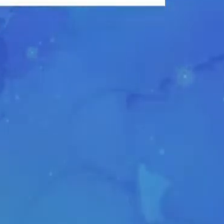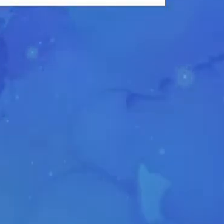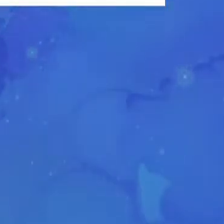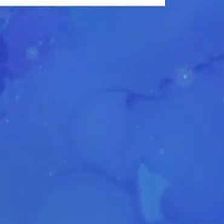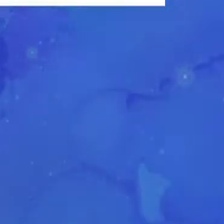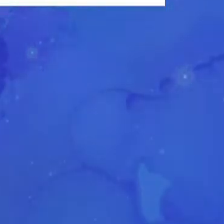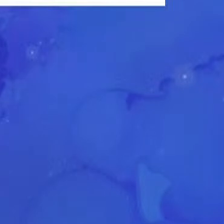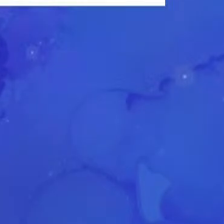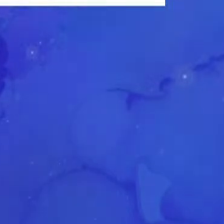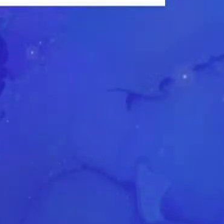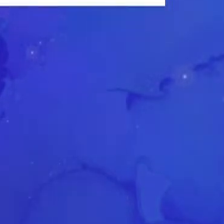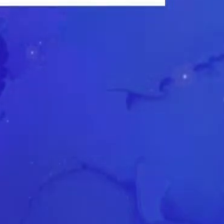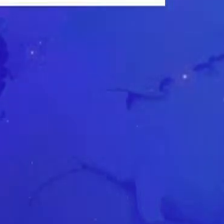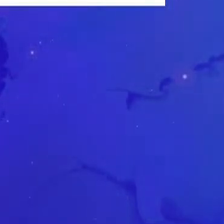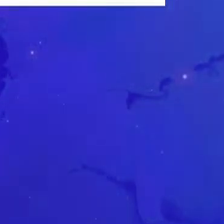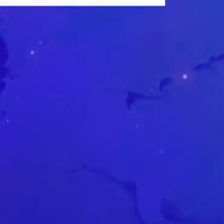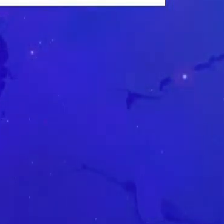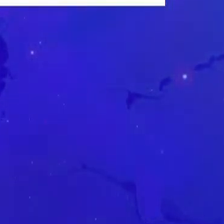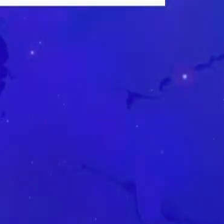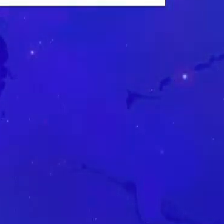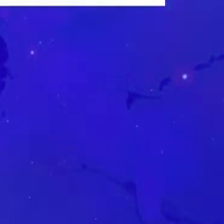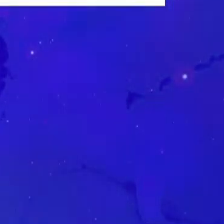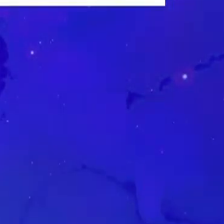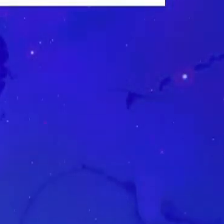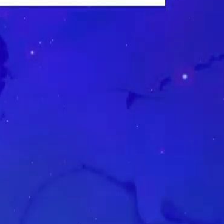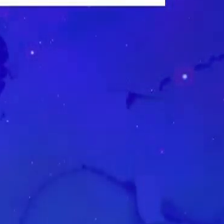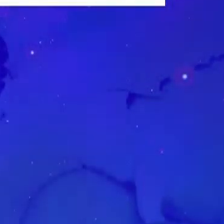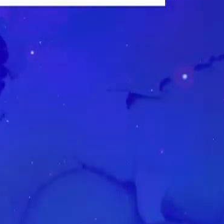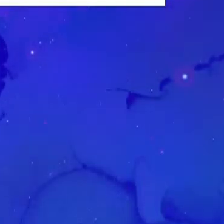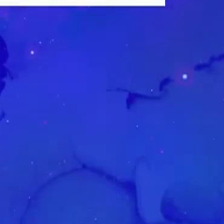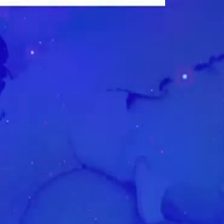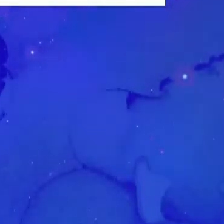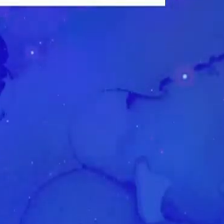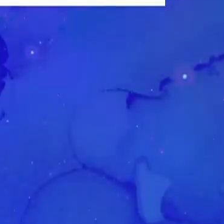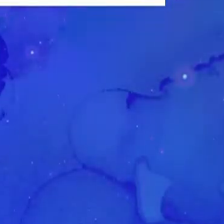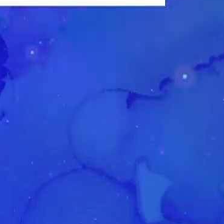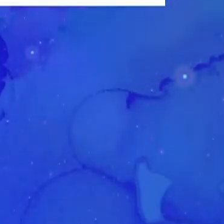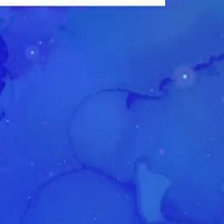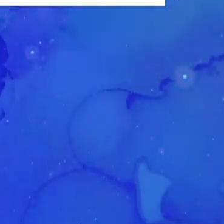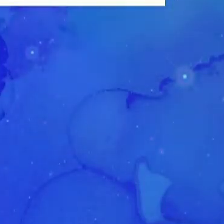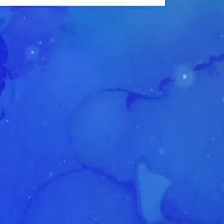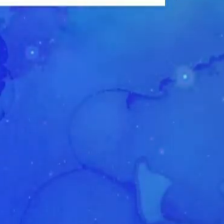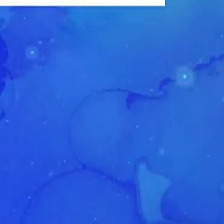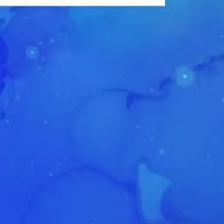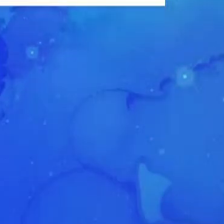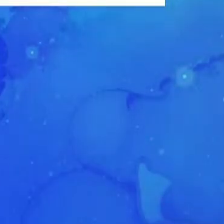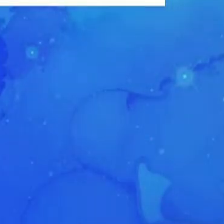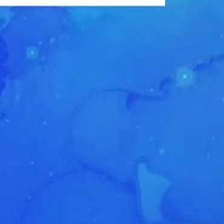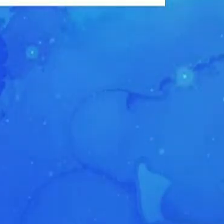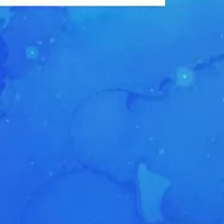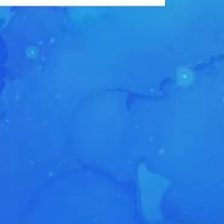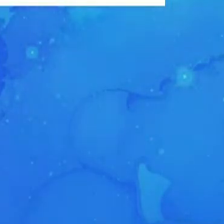carola Center transforming lives of people with disabilities more at Mary cara. org